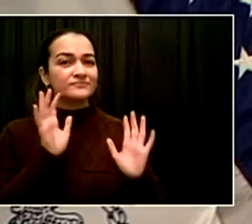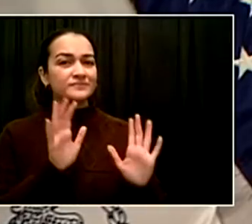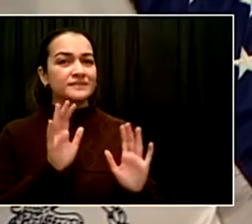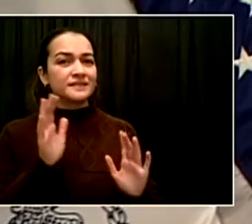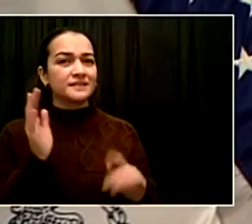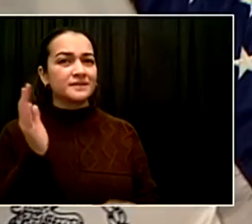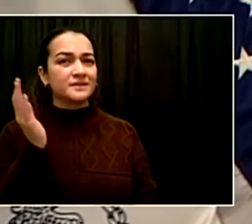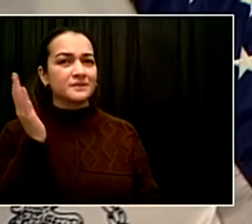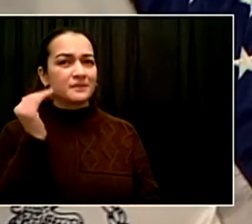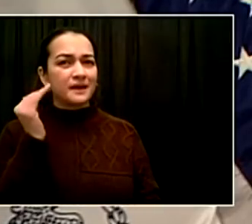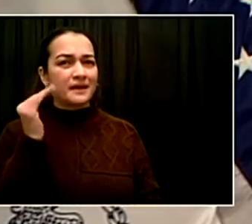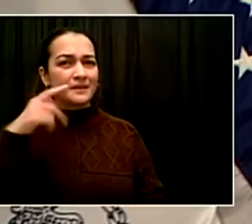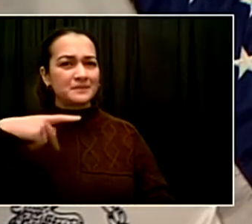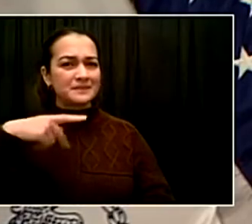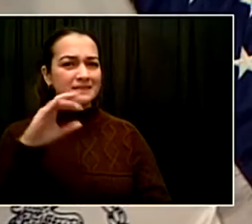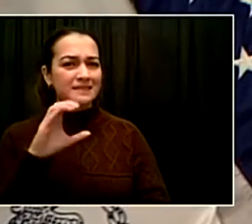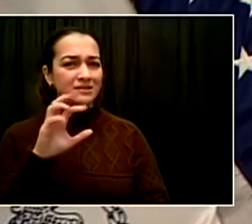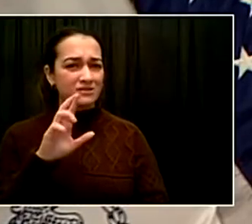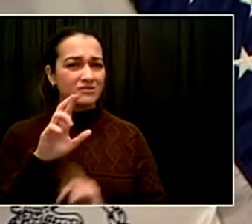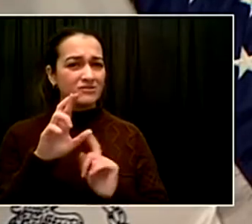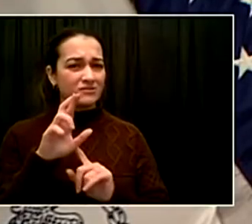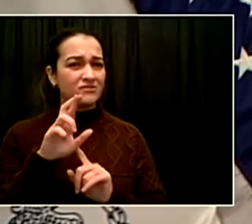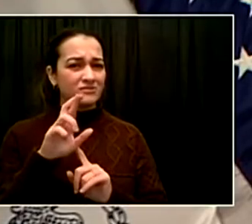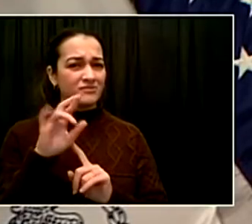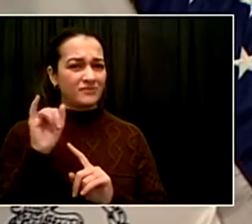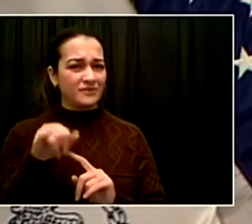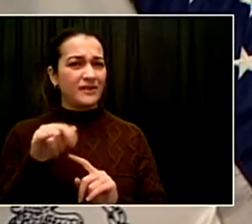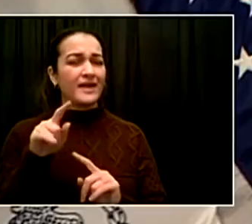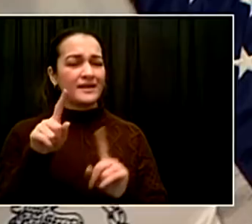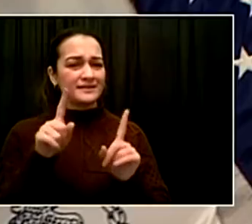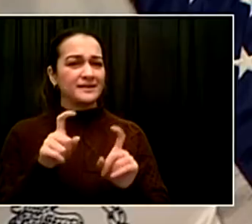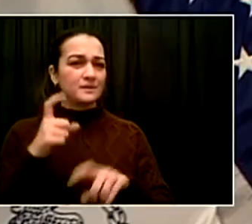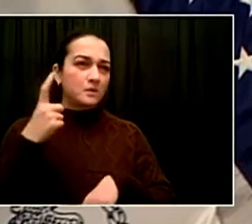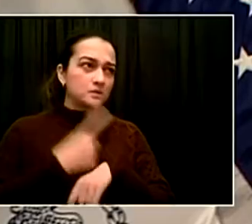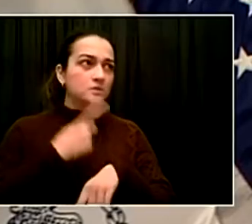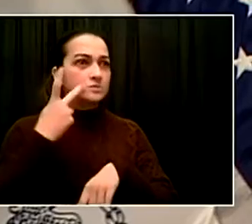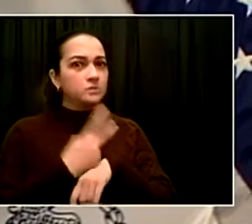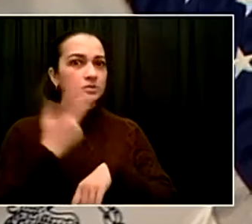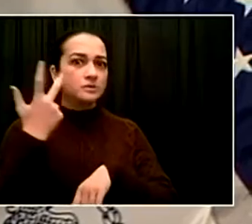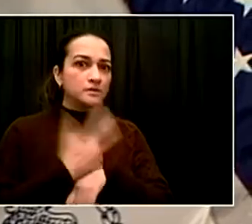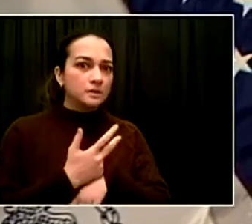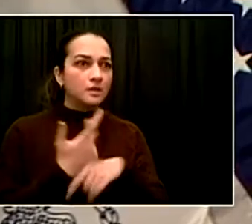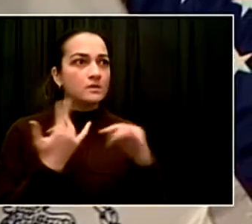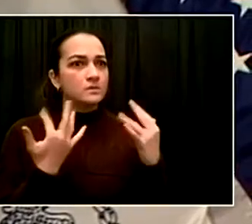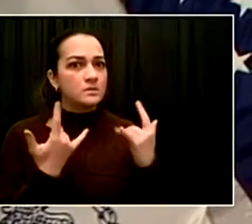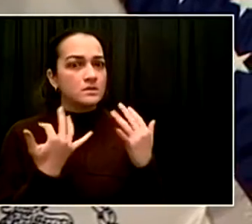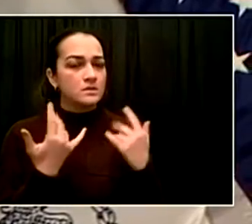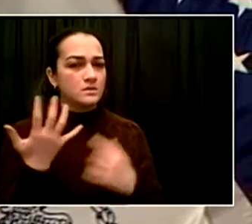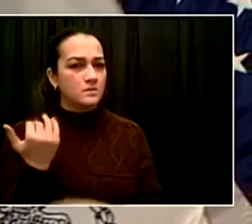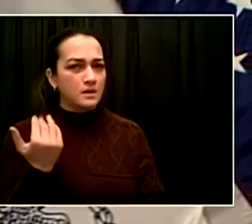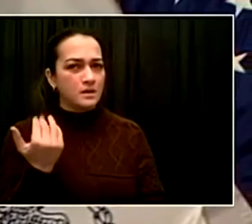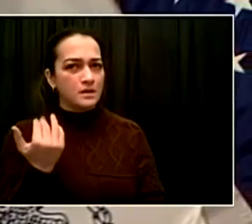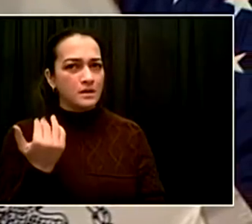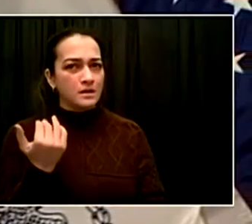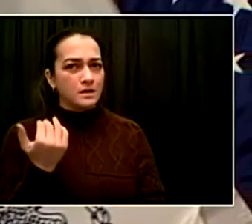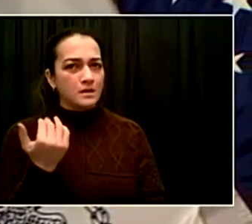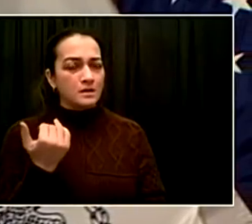MY QUESTION IS REALLY ABOUT WHY IT SEEMS TO BE -- I UNDERSTAND THERE'S A BACKLOG IN THE RUSH,